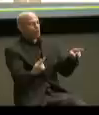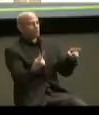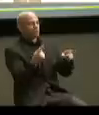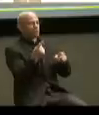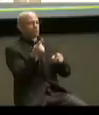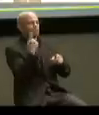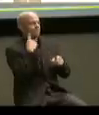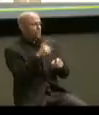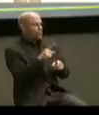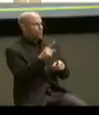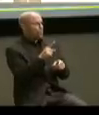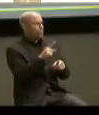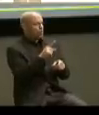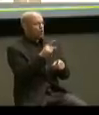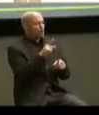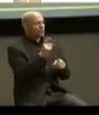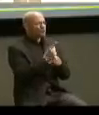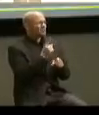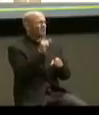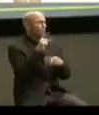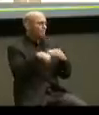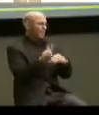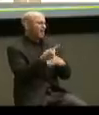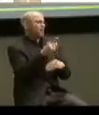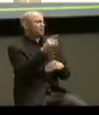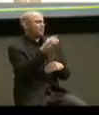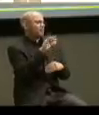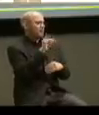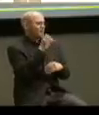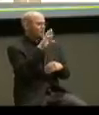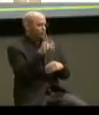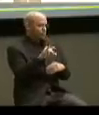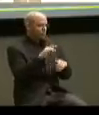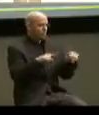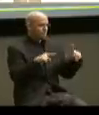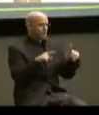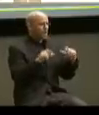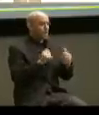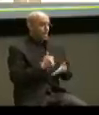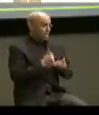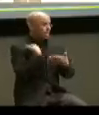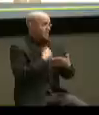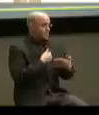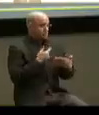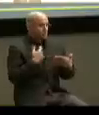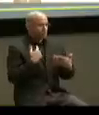BE ABLE TO LEARN FROM YOU. IT'S NOT JUST ABOUT THE INVENTORY, ABOUT US BEING ABLE